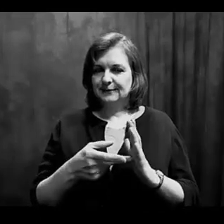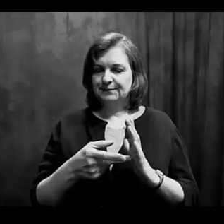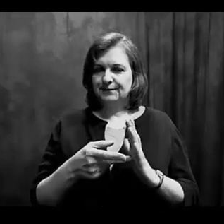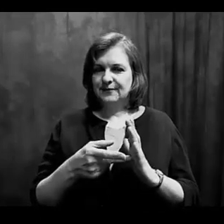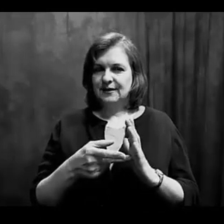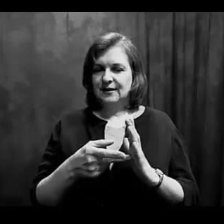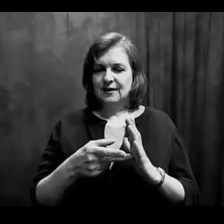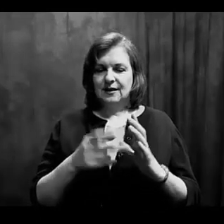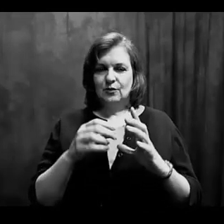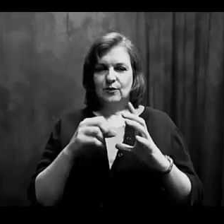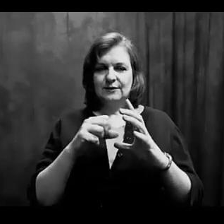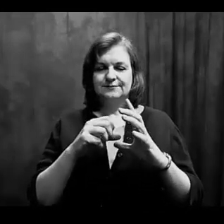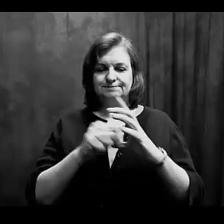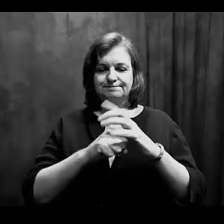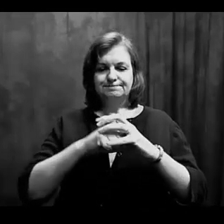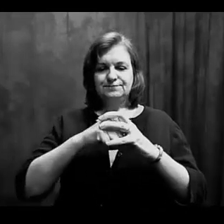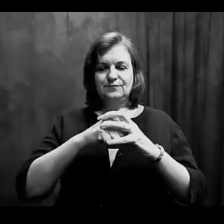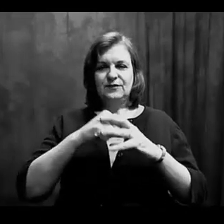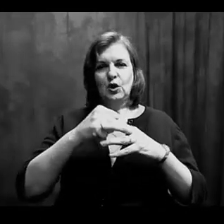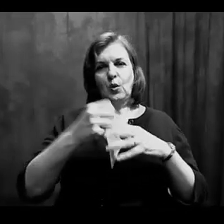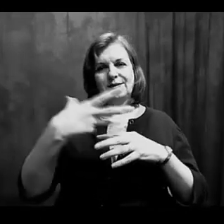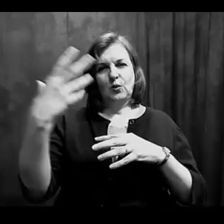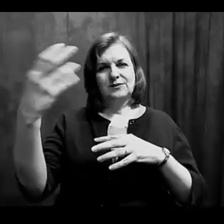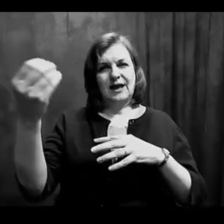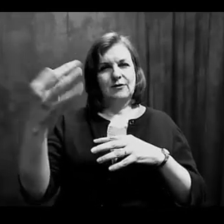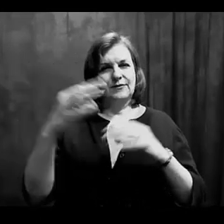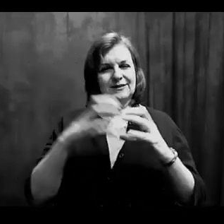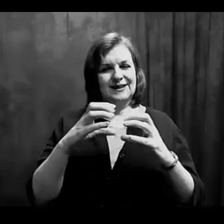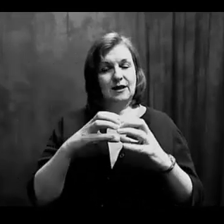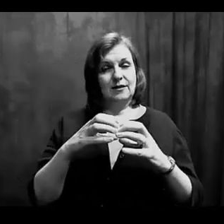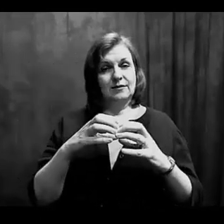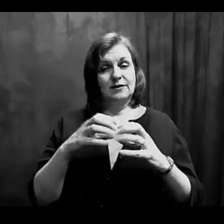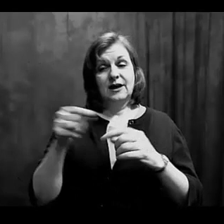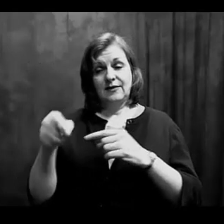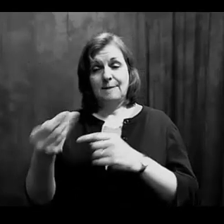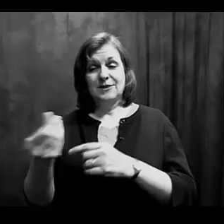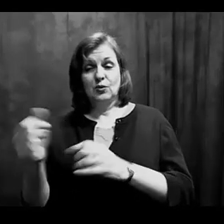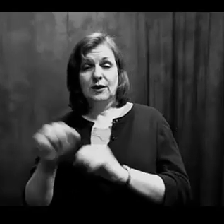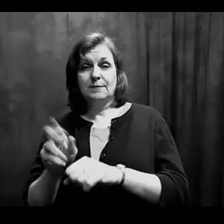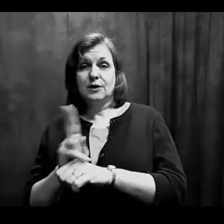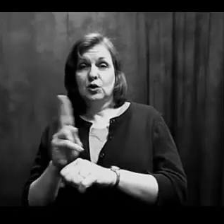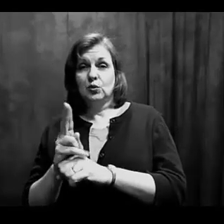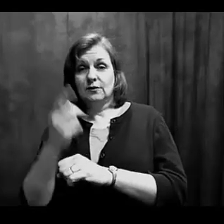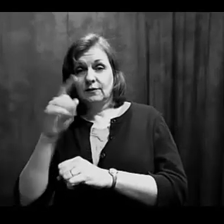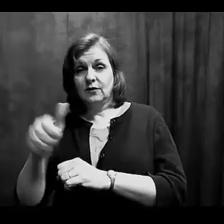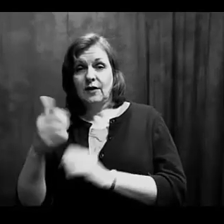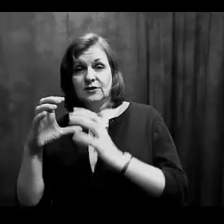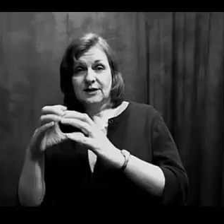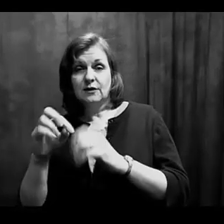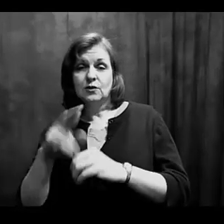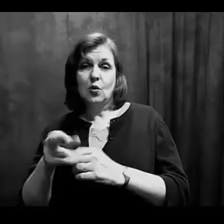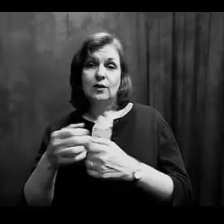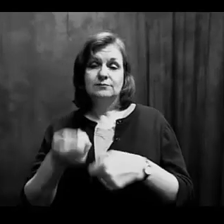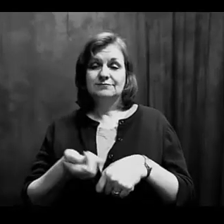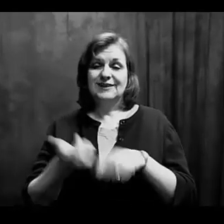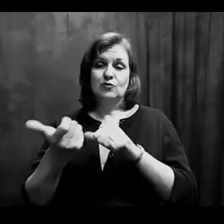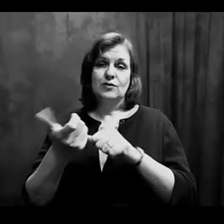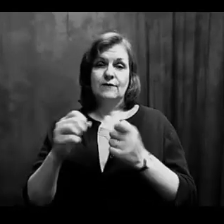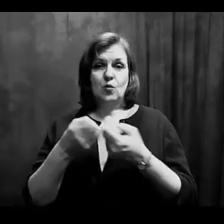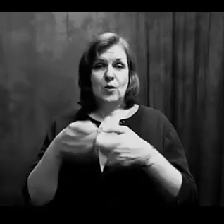be used in other cells and just simply sending out waste